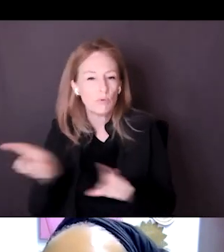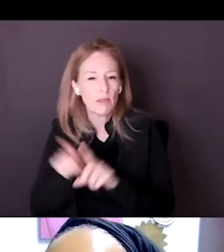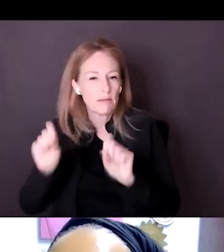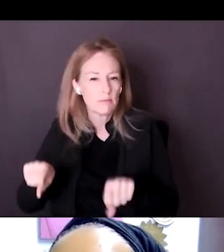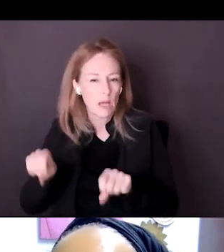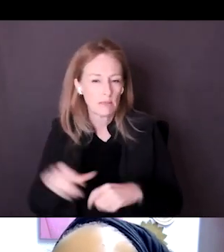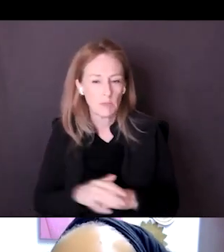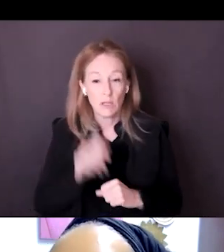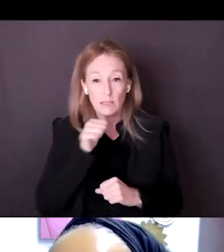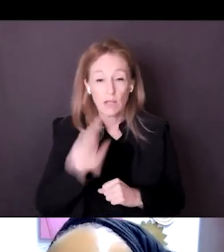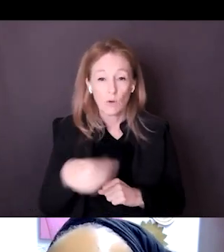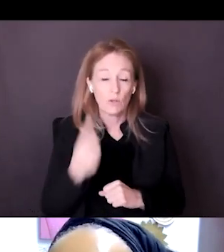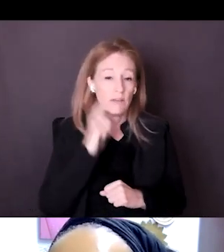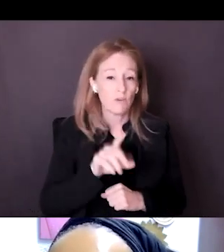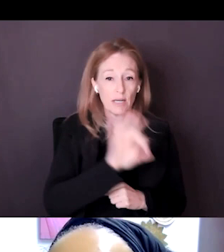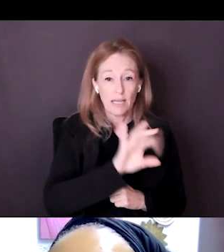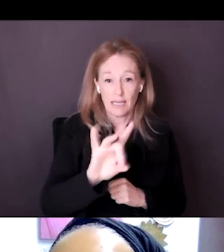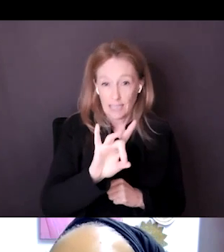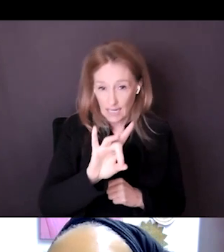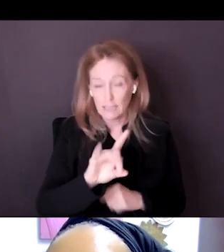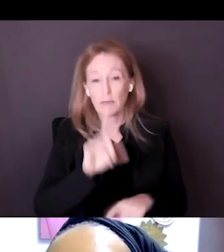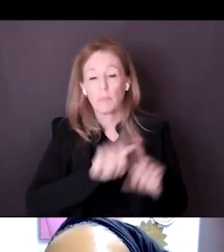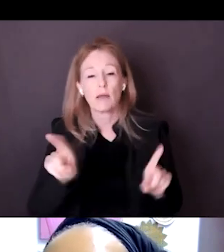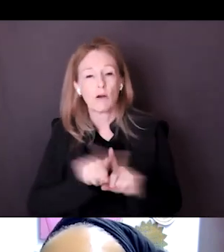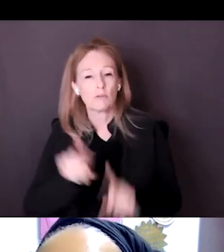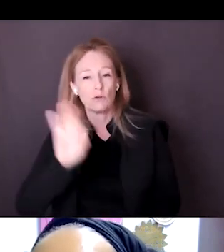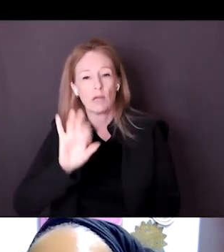NETWORK CENTERS AND FOR 911 AND FOR THE WIRELESS CARRIERS THAT